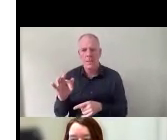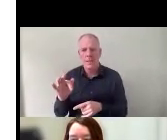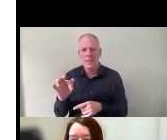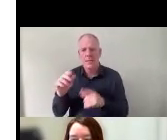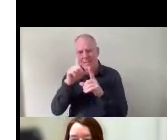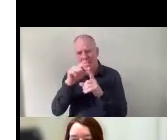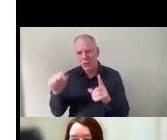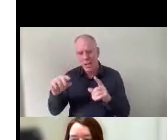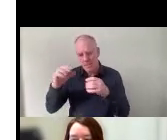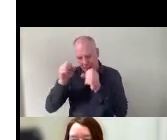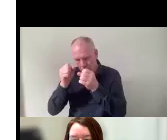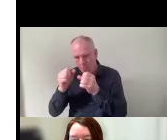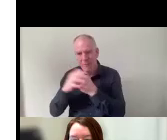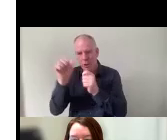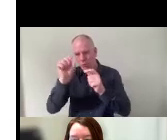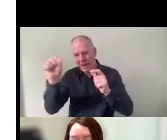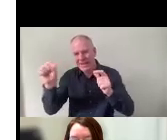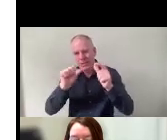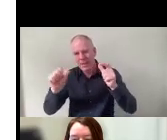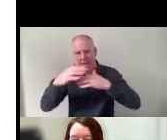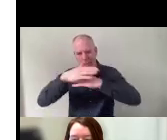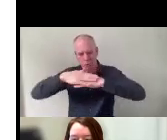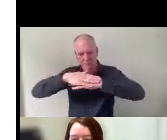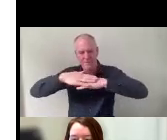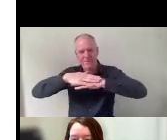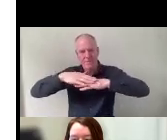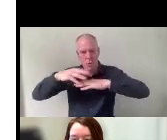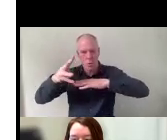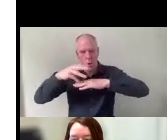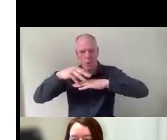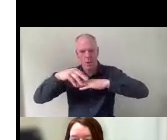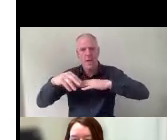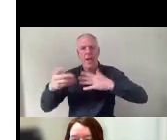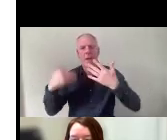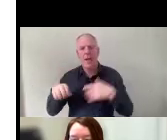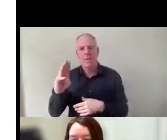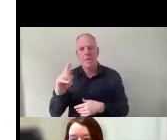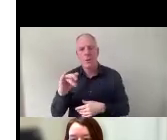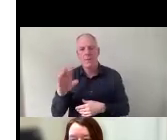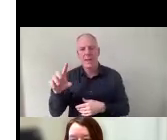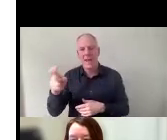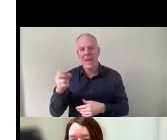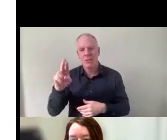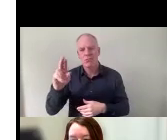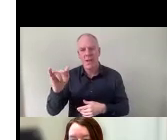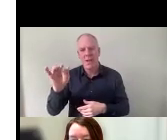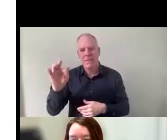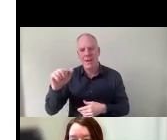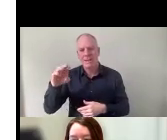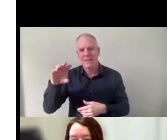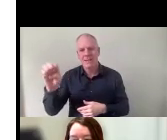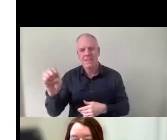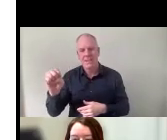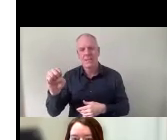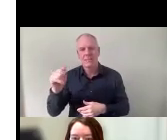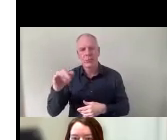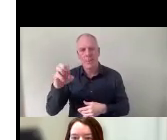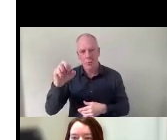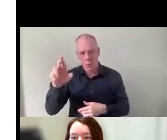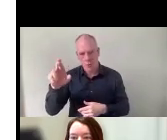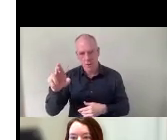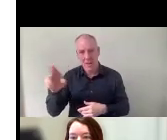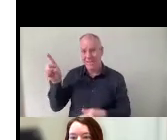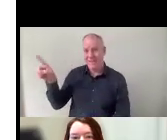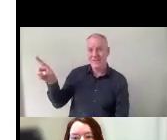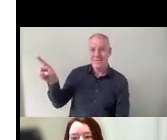information on the cracking and on the surface of the panel. And then we have a portable X-ray fluorescence Spectrometer, which is this one that you can see this